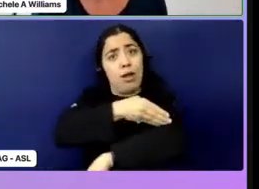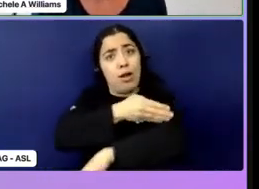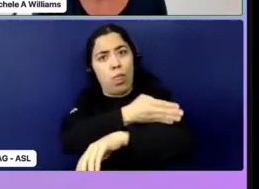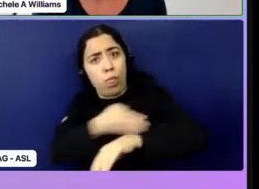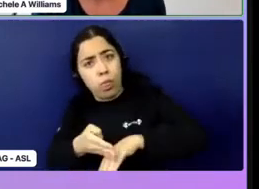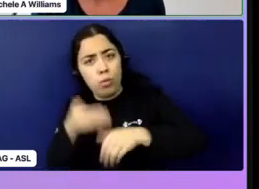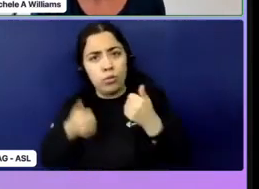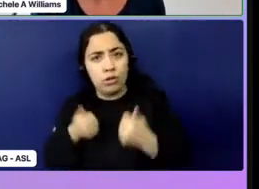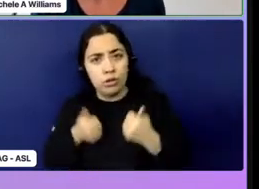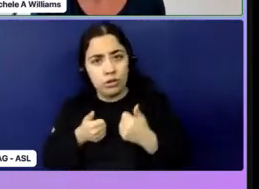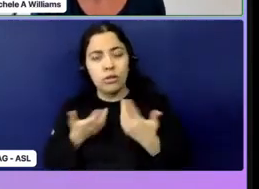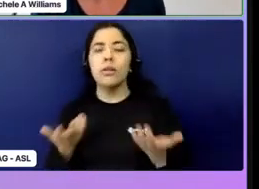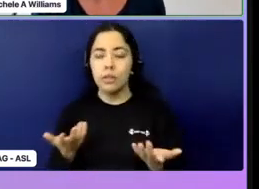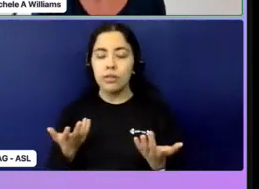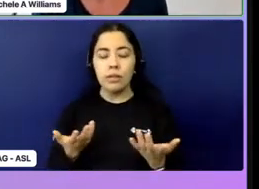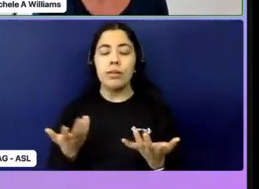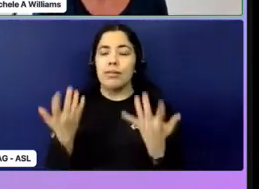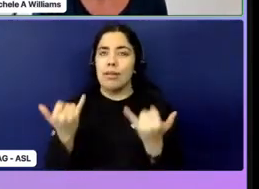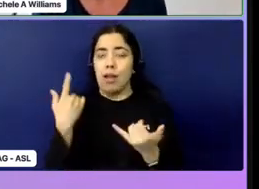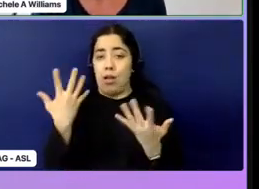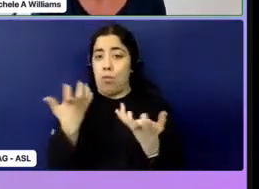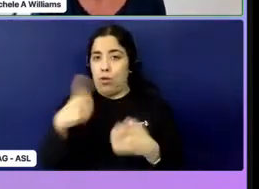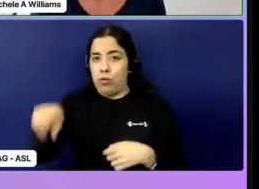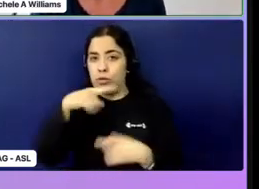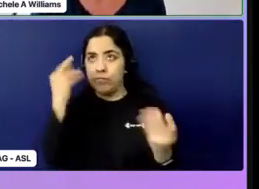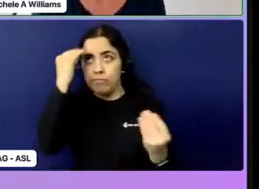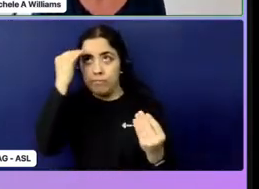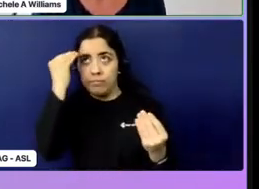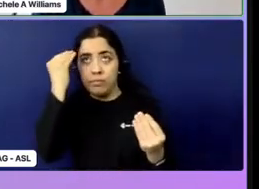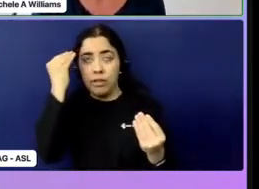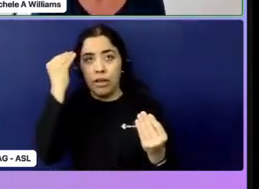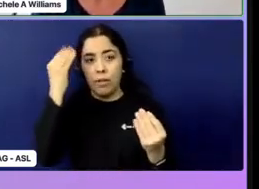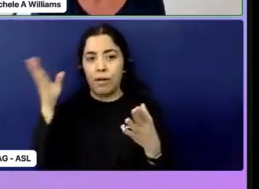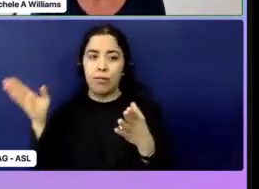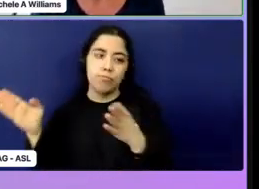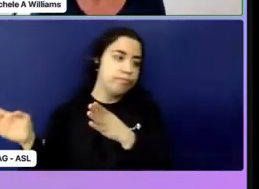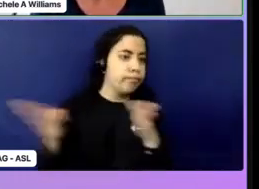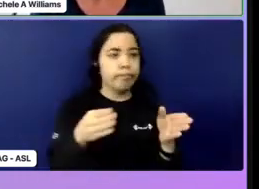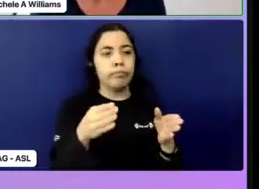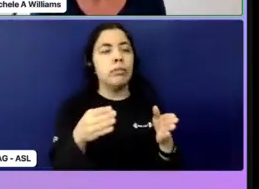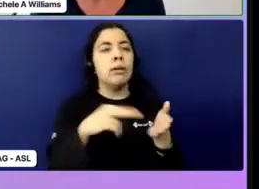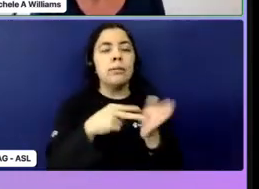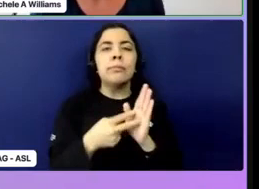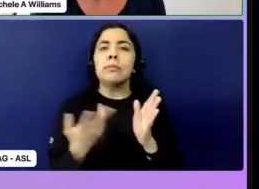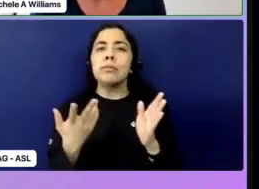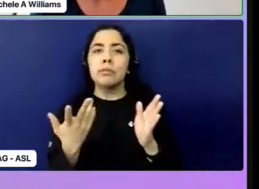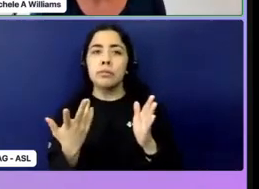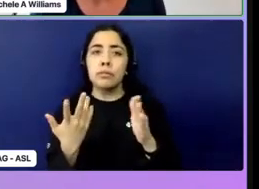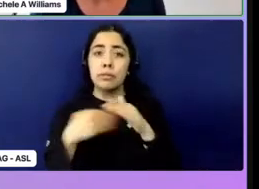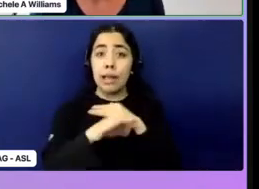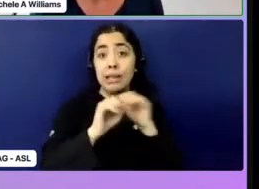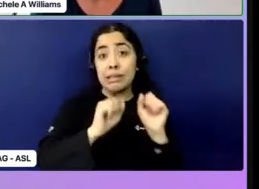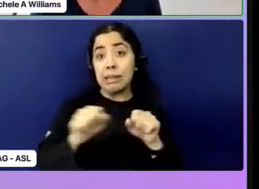realities of where our systems are sitting. So a key takeaway for this sort of section about